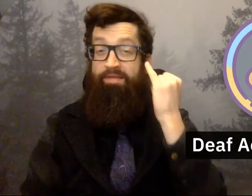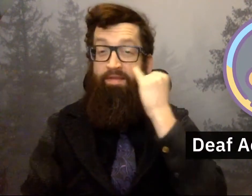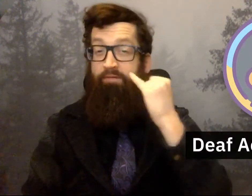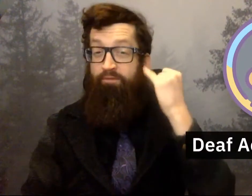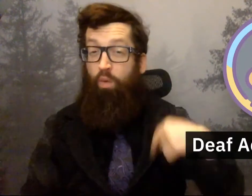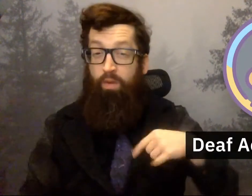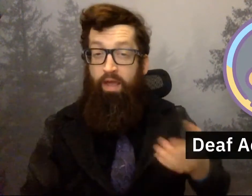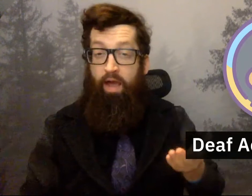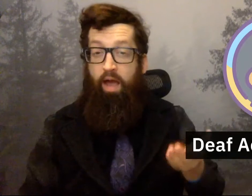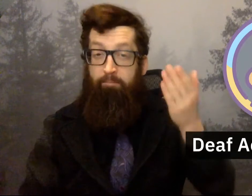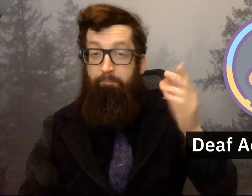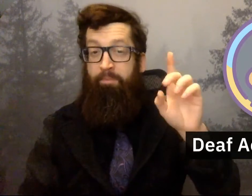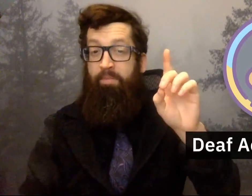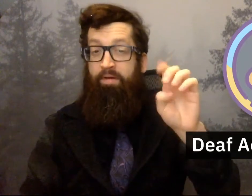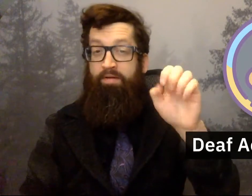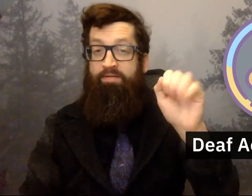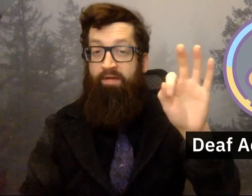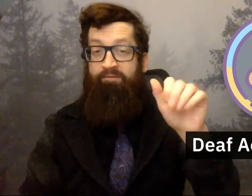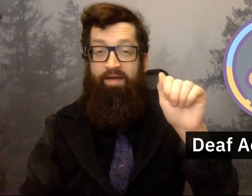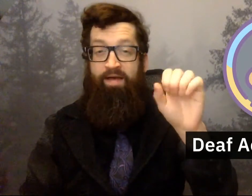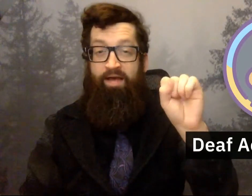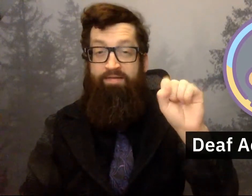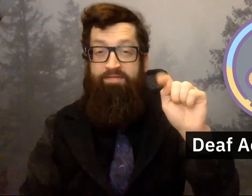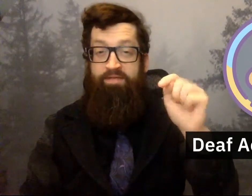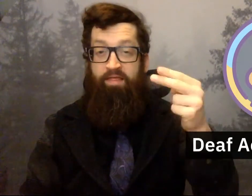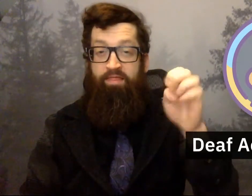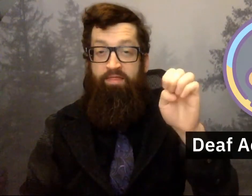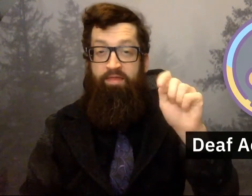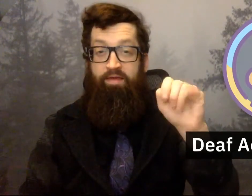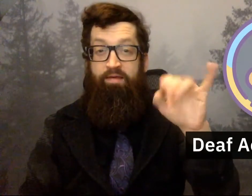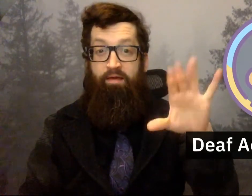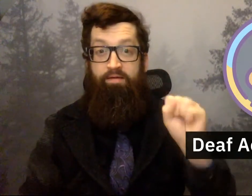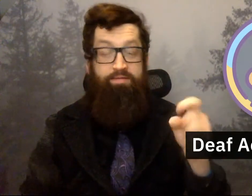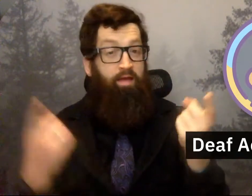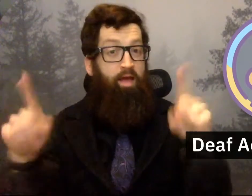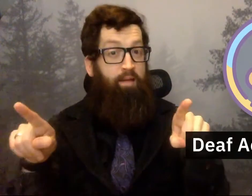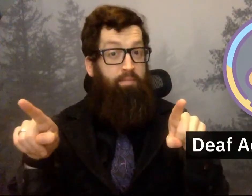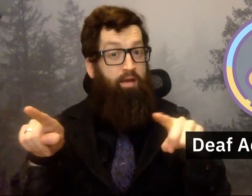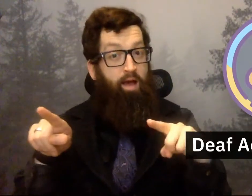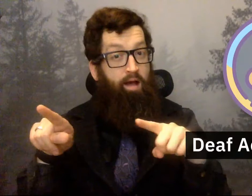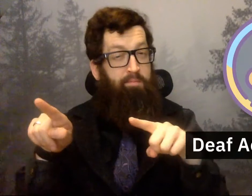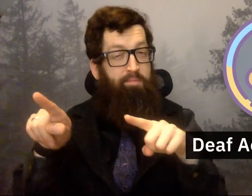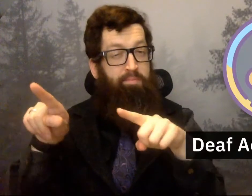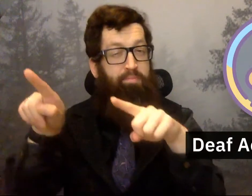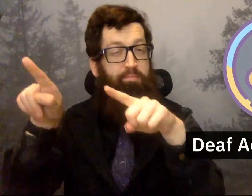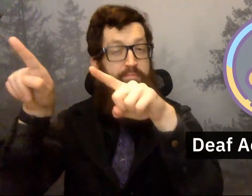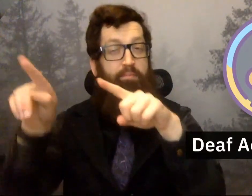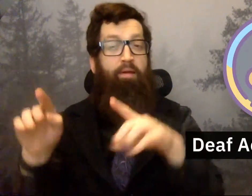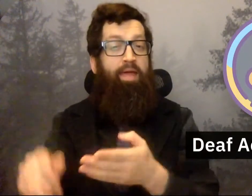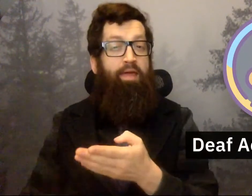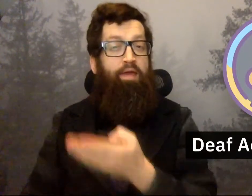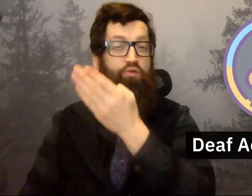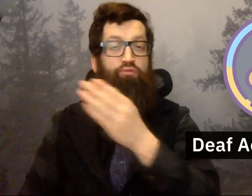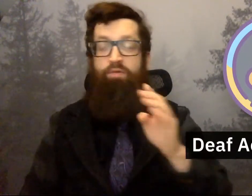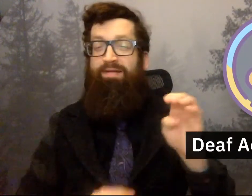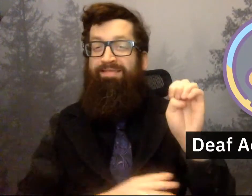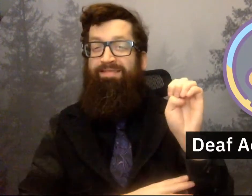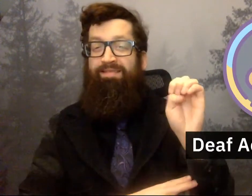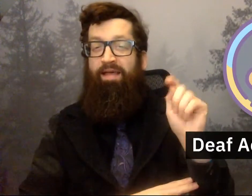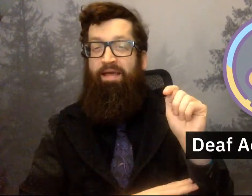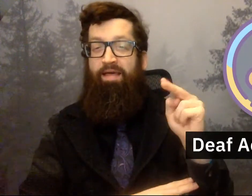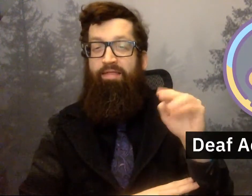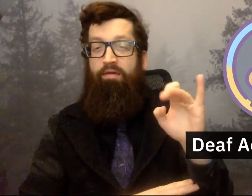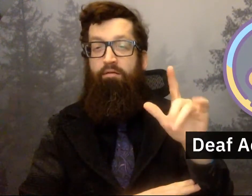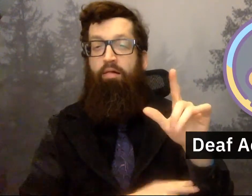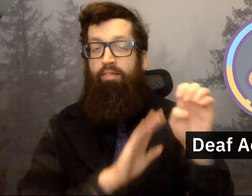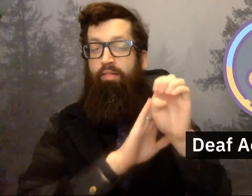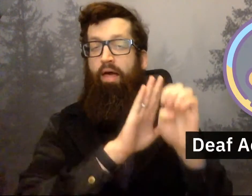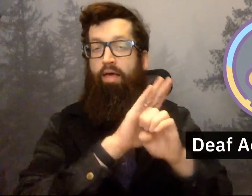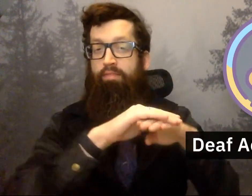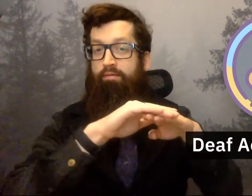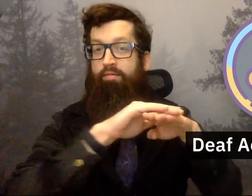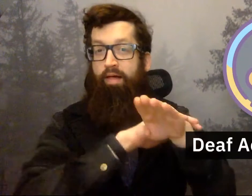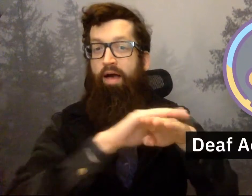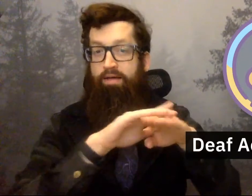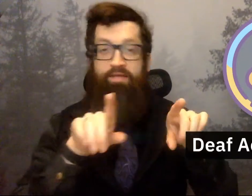When we increase deaf aesthetics in our e-book creation, we also increase ethical access to the material.